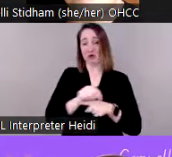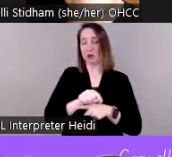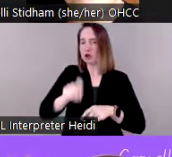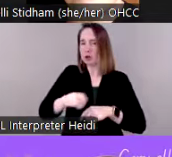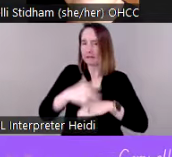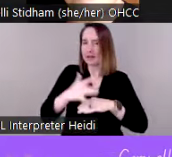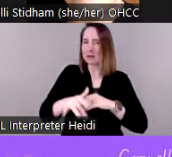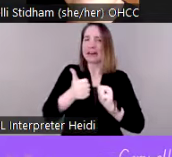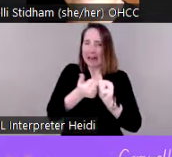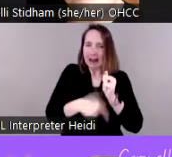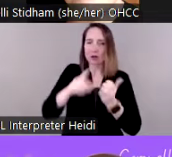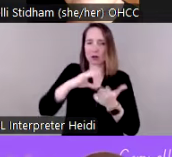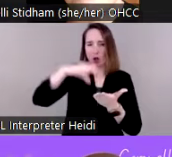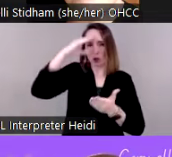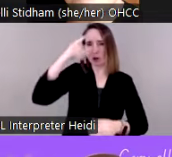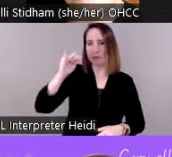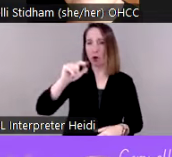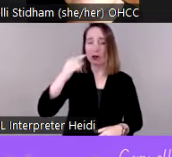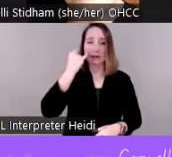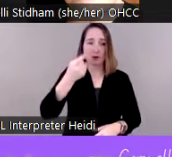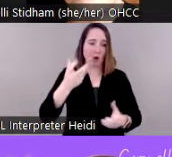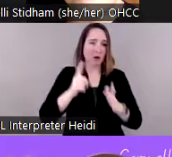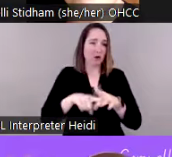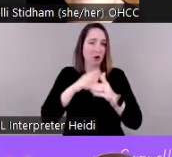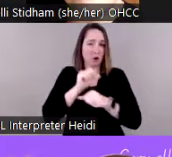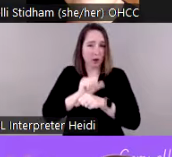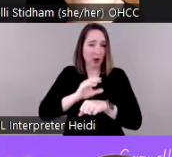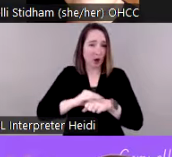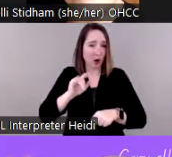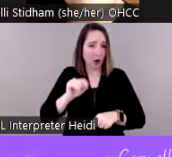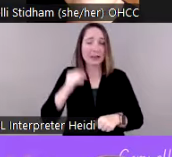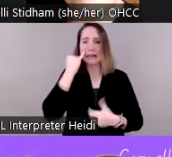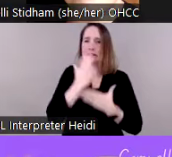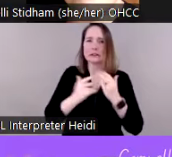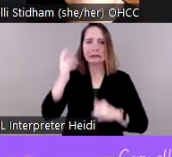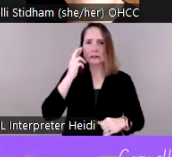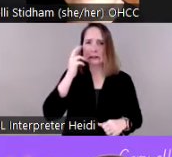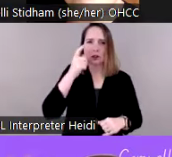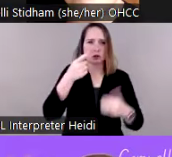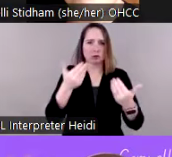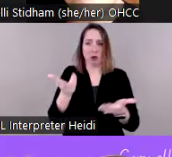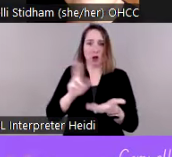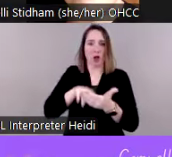everyone's learning portal if you would like to start working on it. If for some